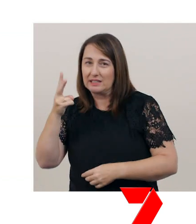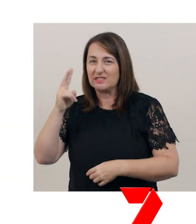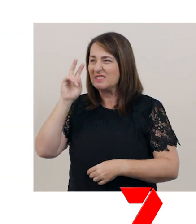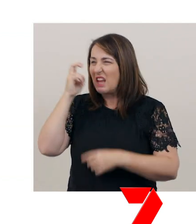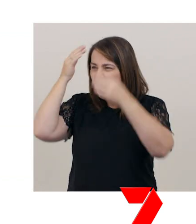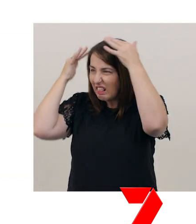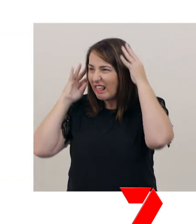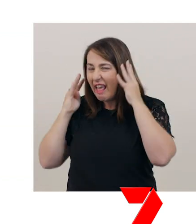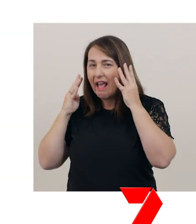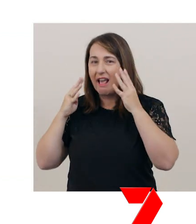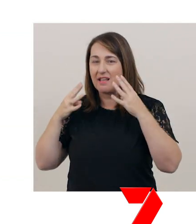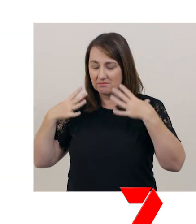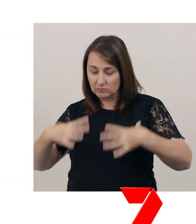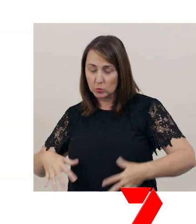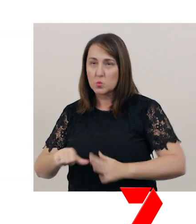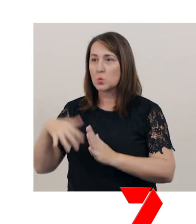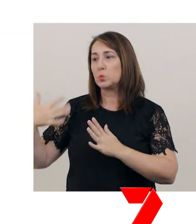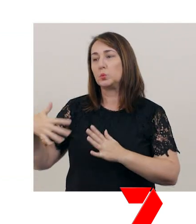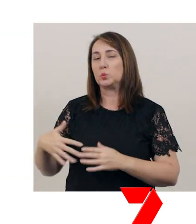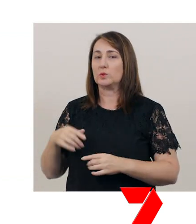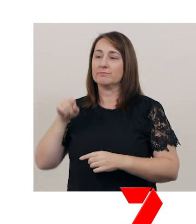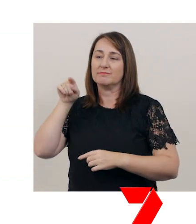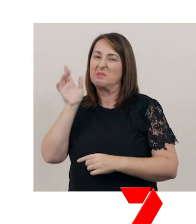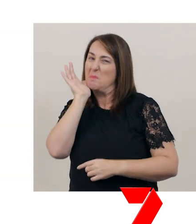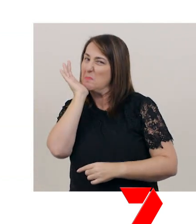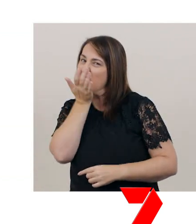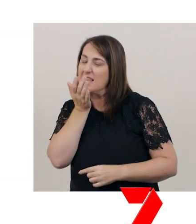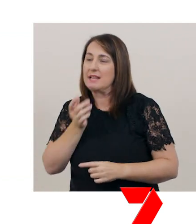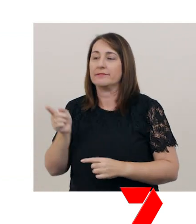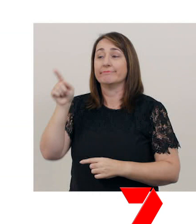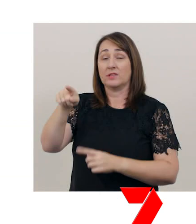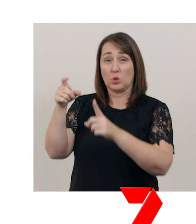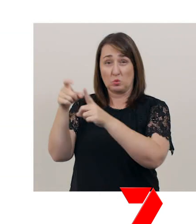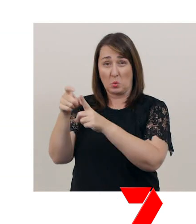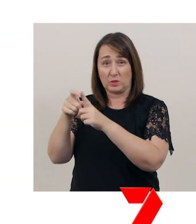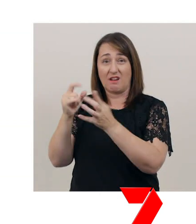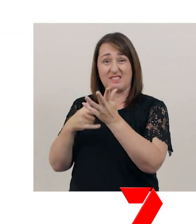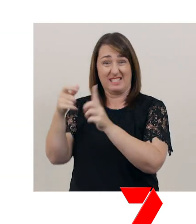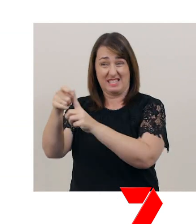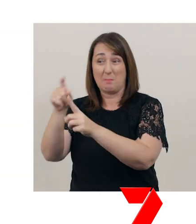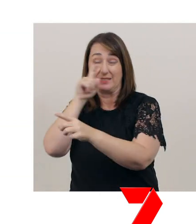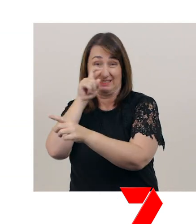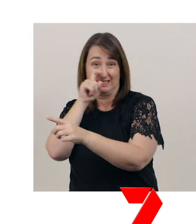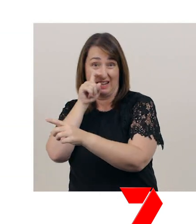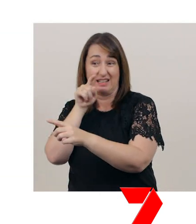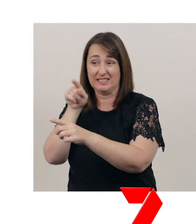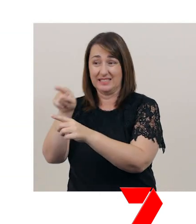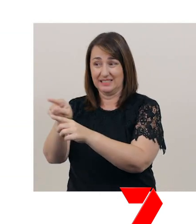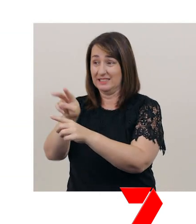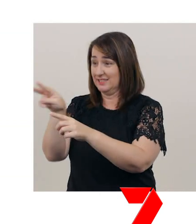She was also a mean woman, and so was her daughter. Looking at the daughter was like looking at a younger version of the step-mother.